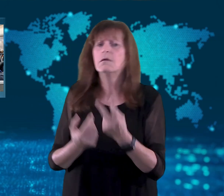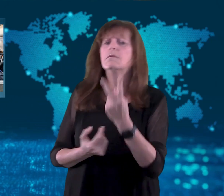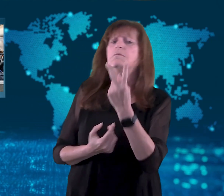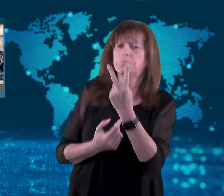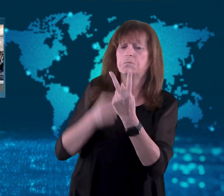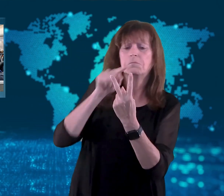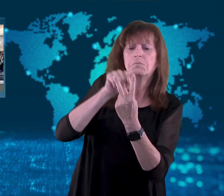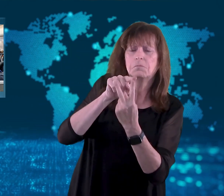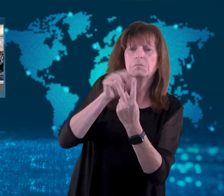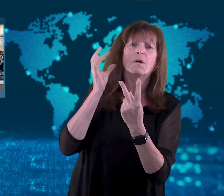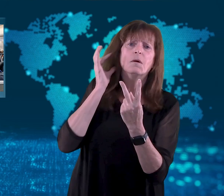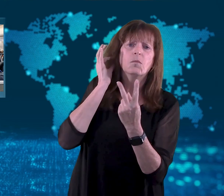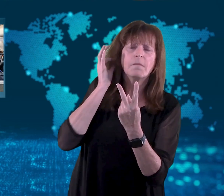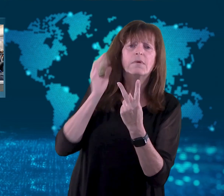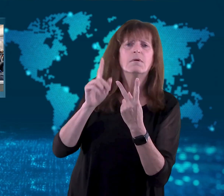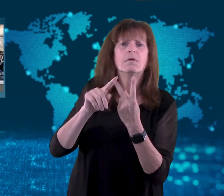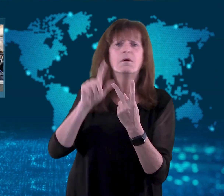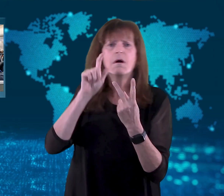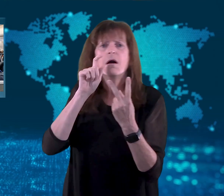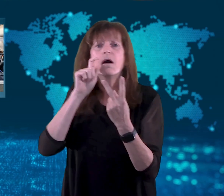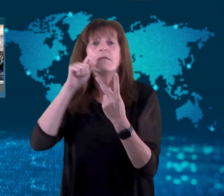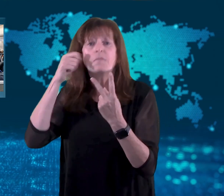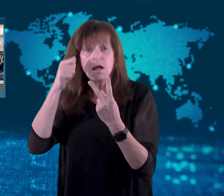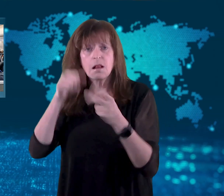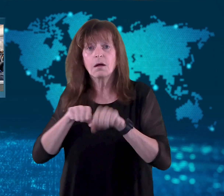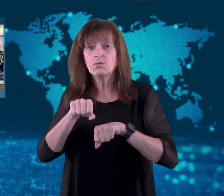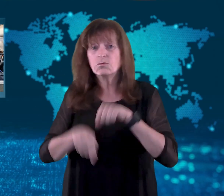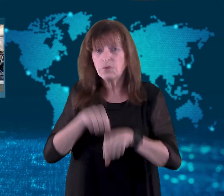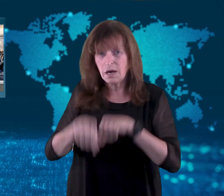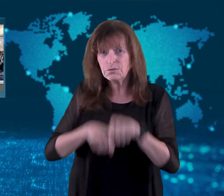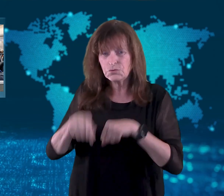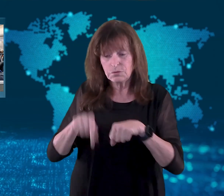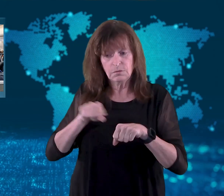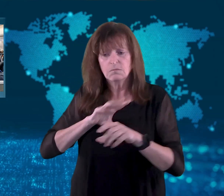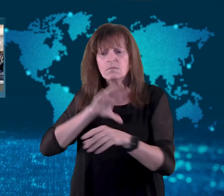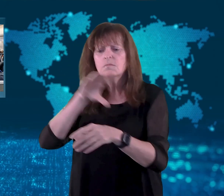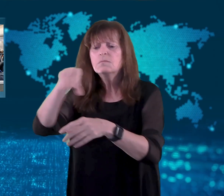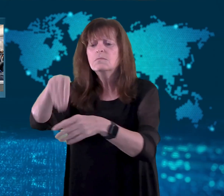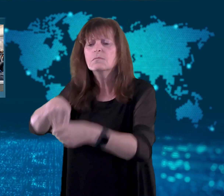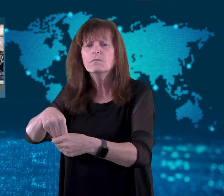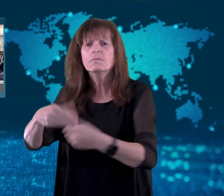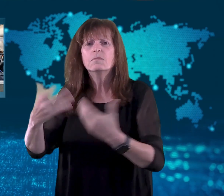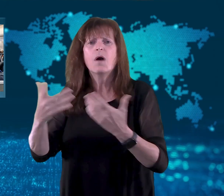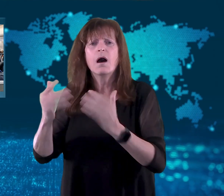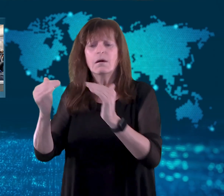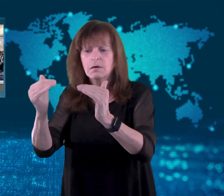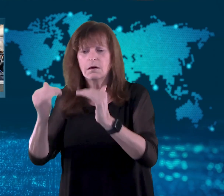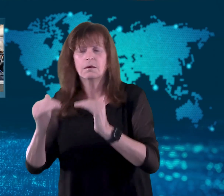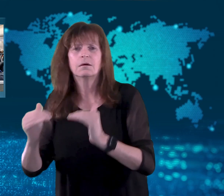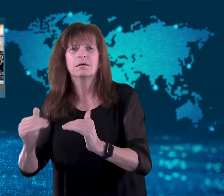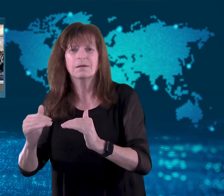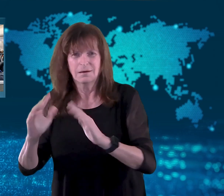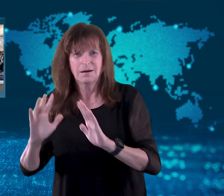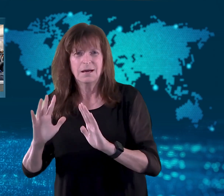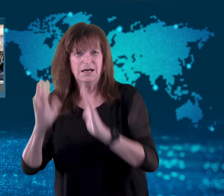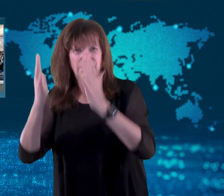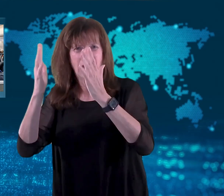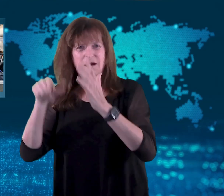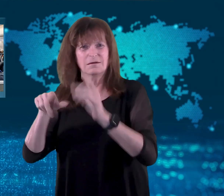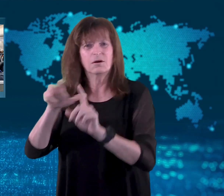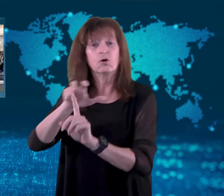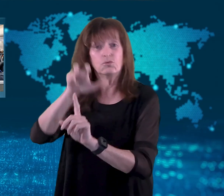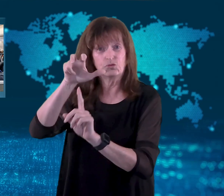The rest of the delegation, which included both male